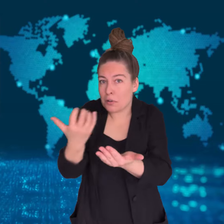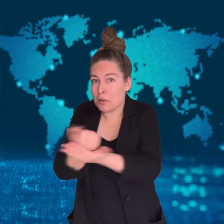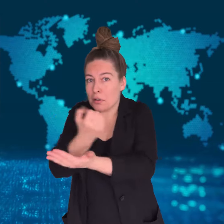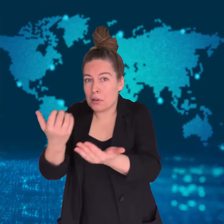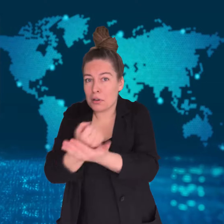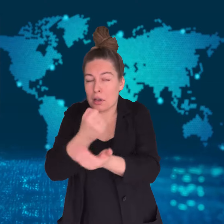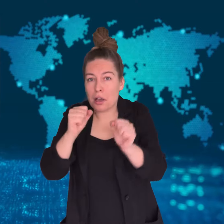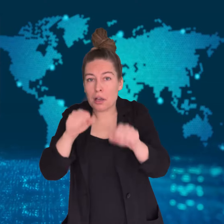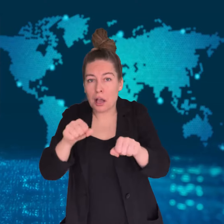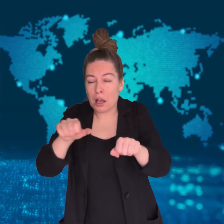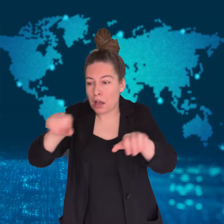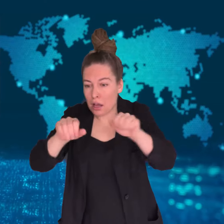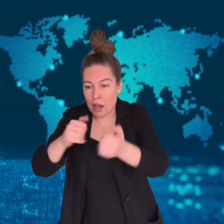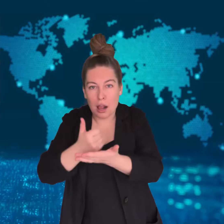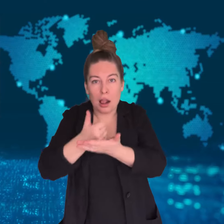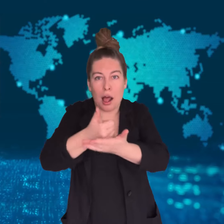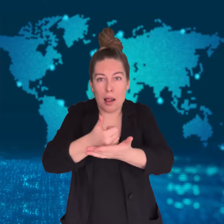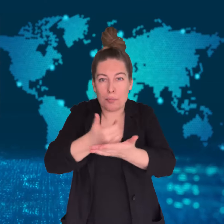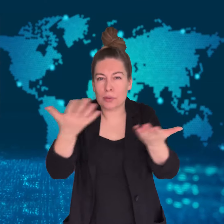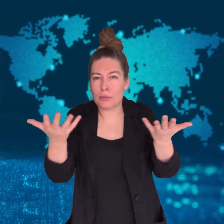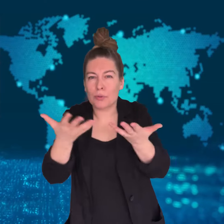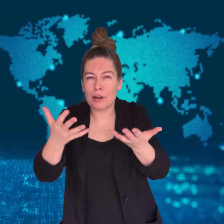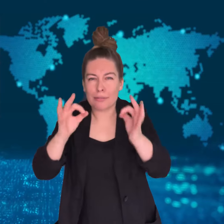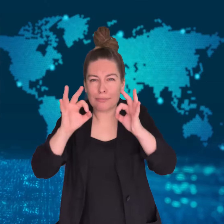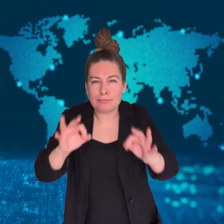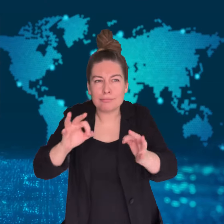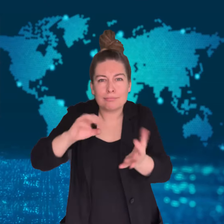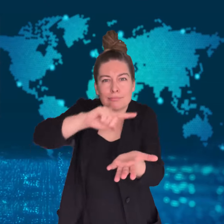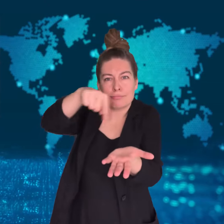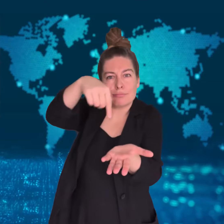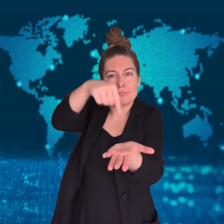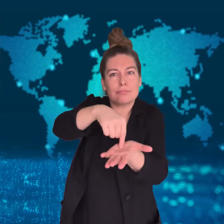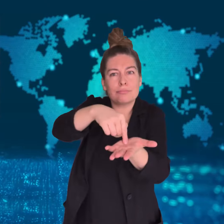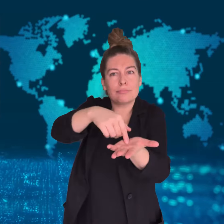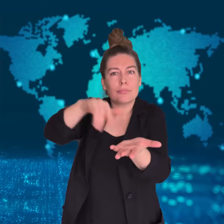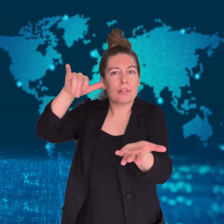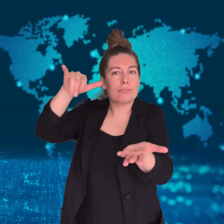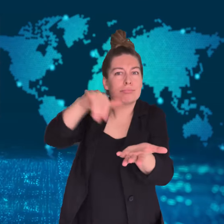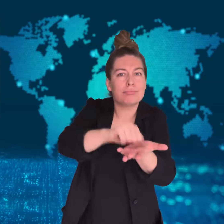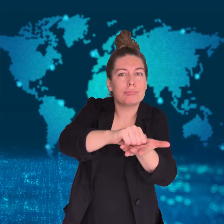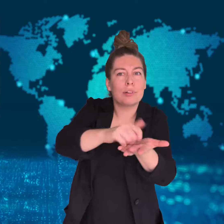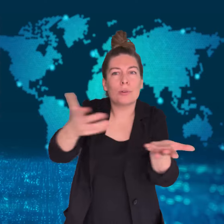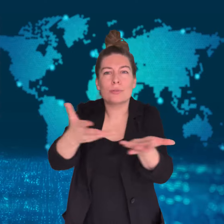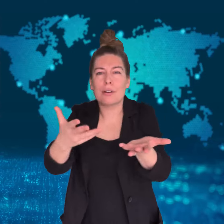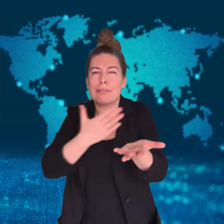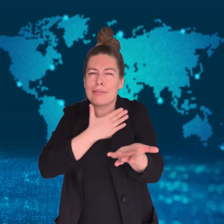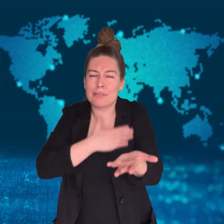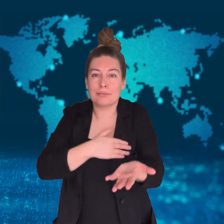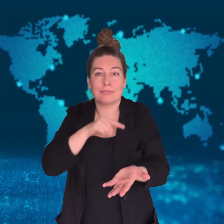approached with "potential new evidence" that may help to locate the plane.